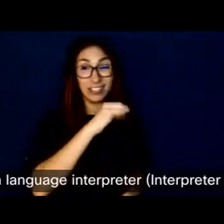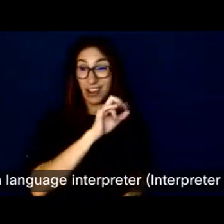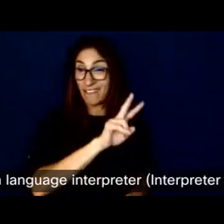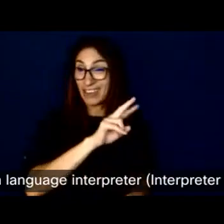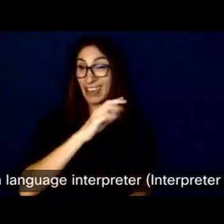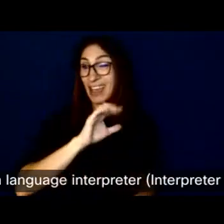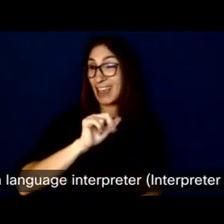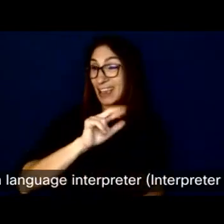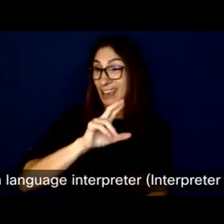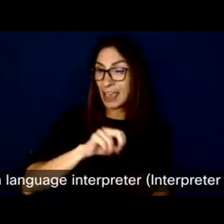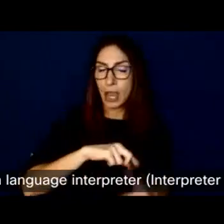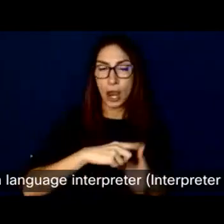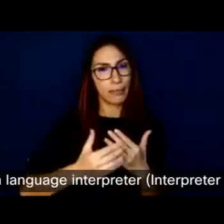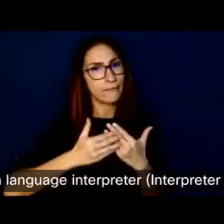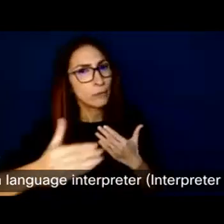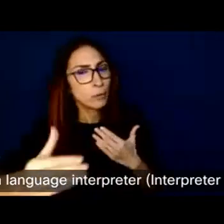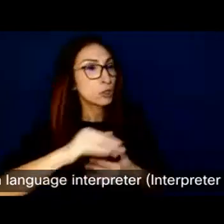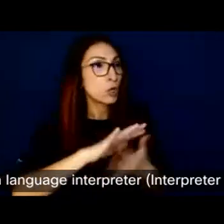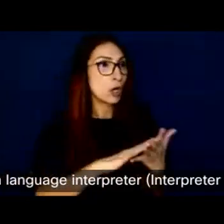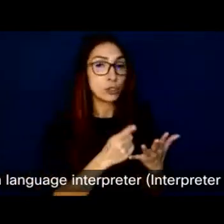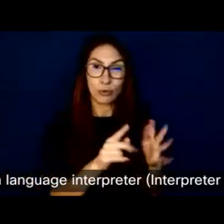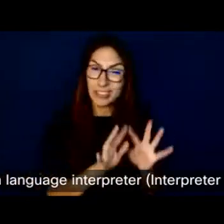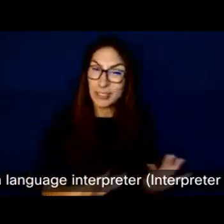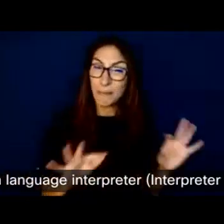clinicians who are willing to take care of us. We need